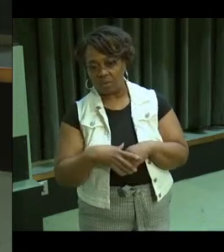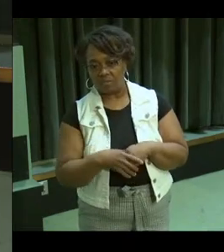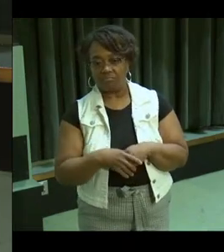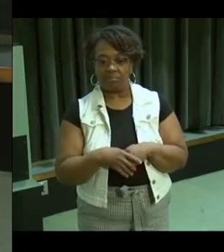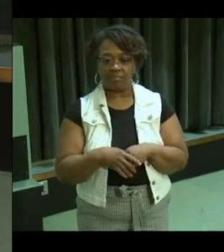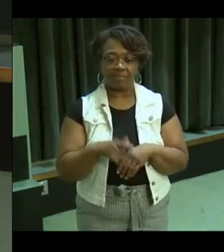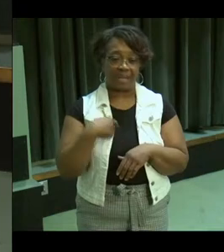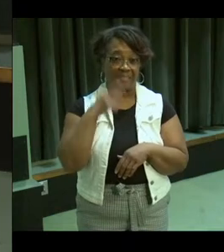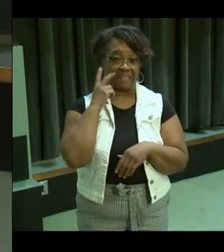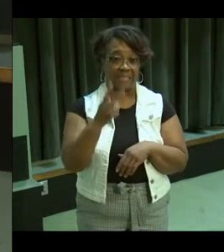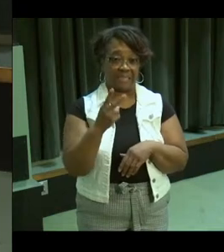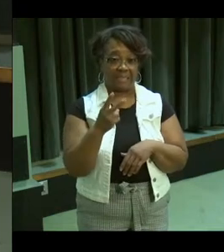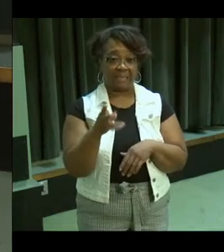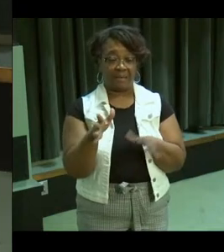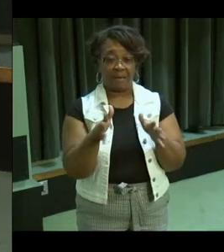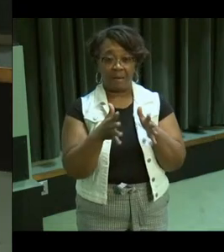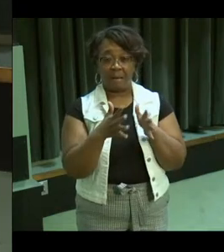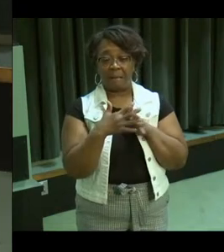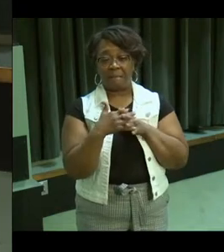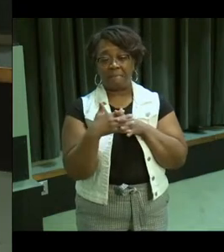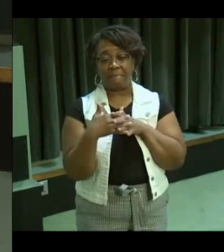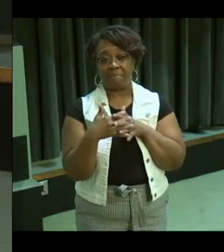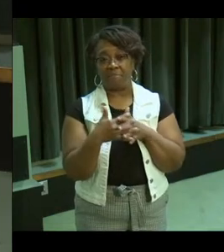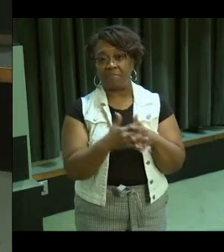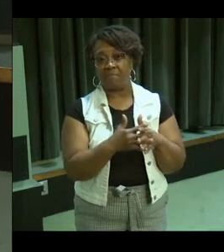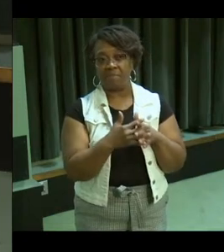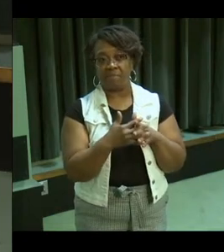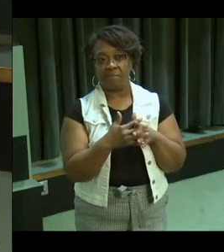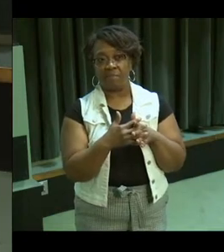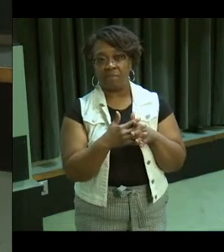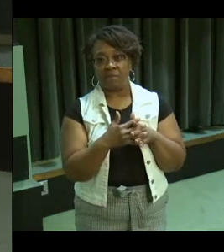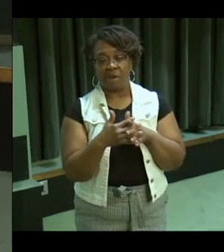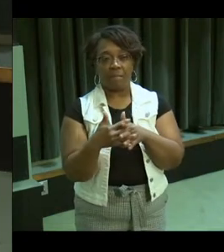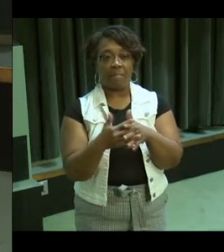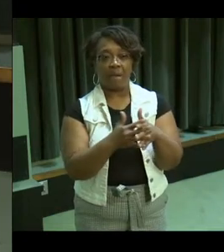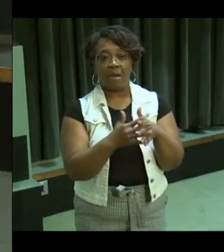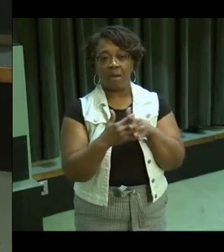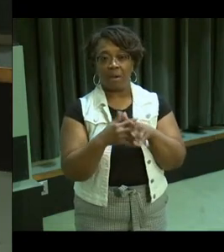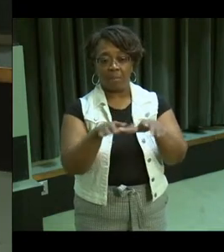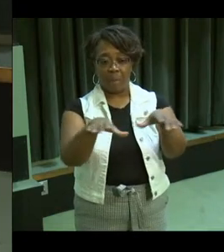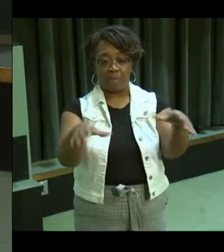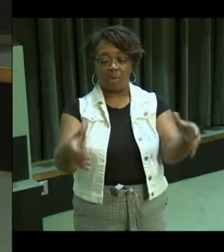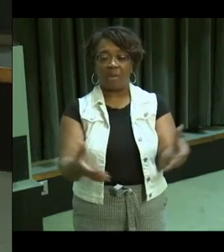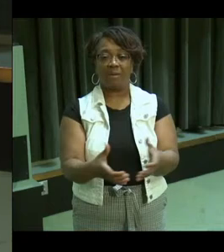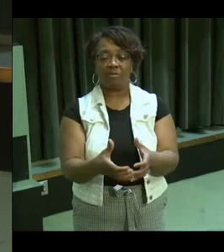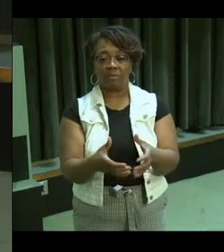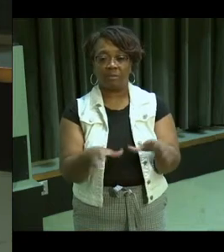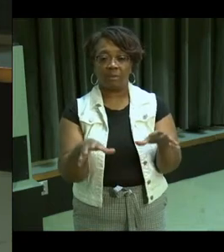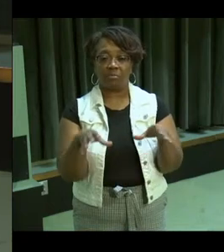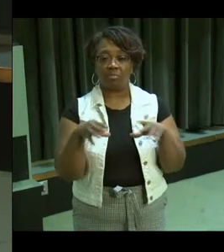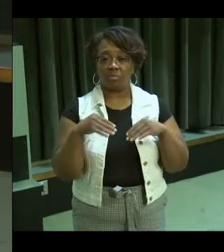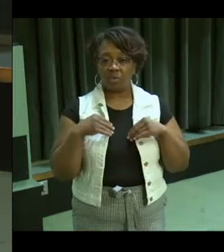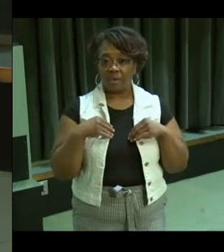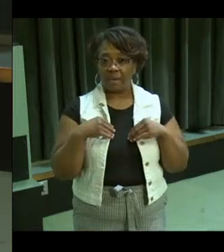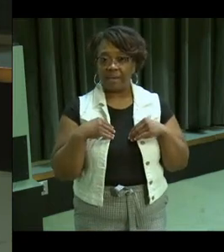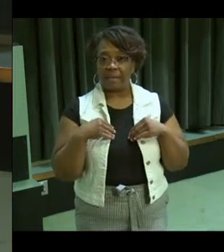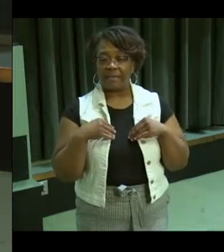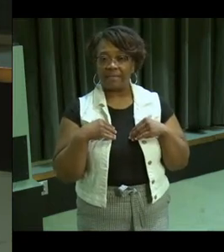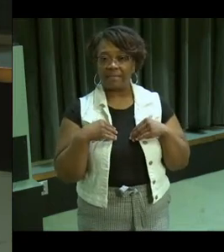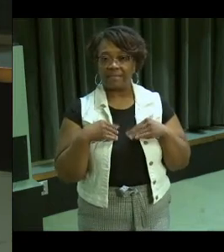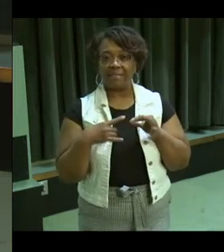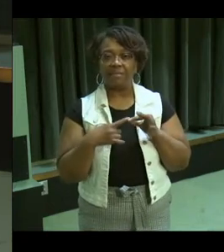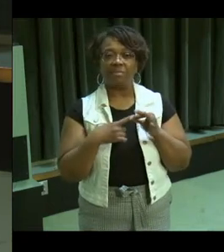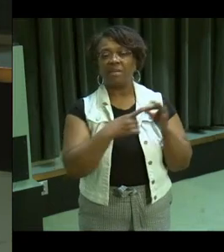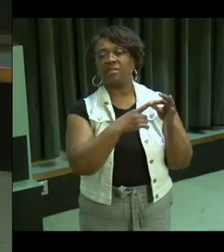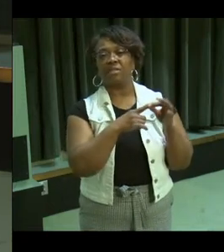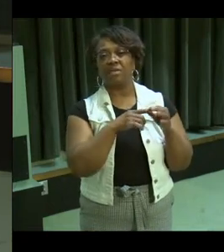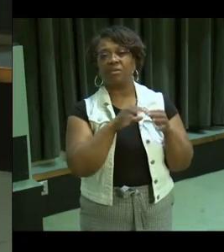and I've seen as the American,